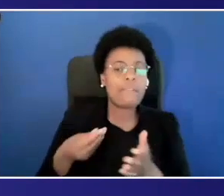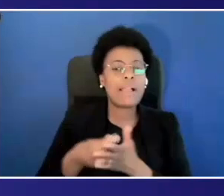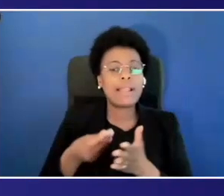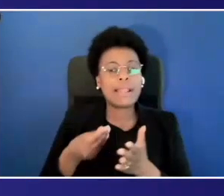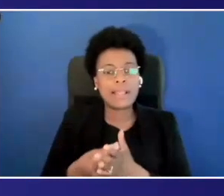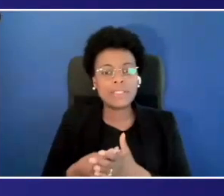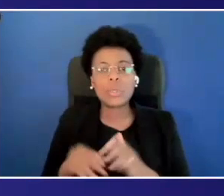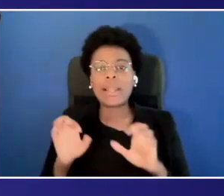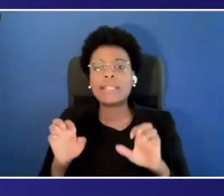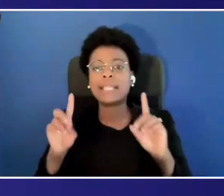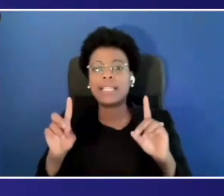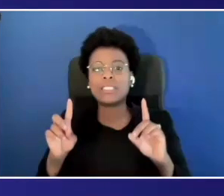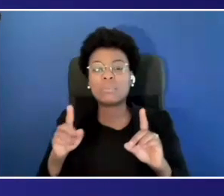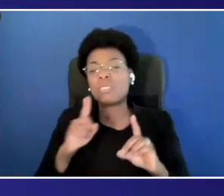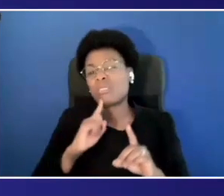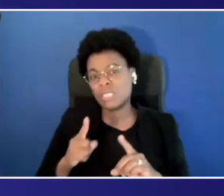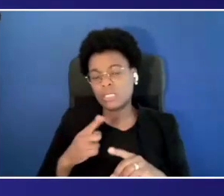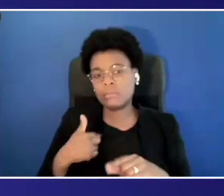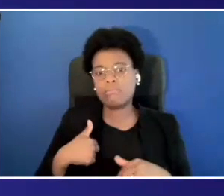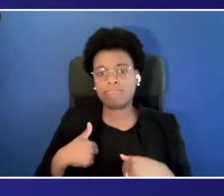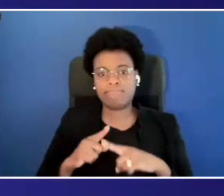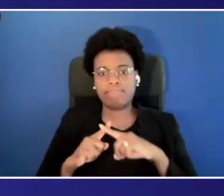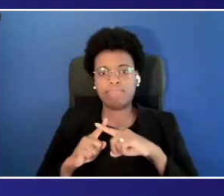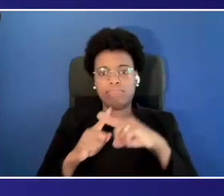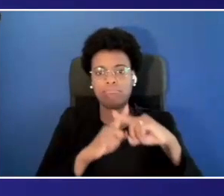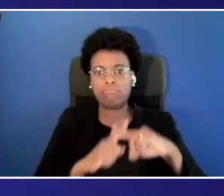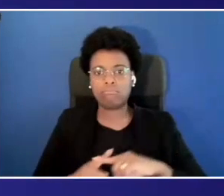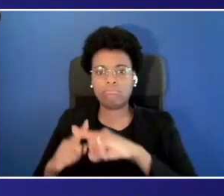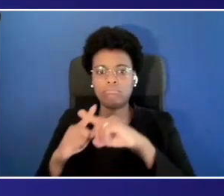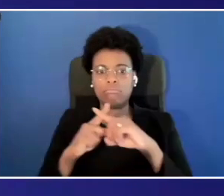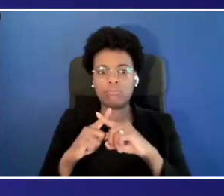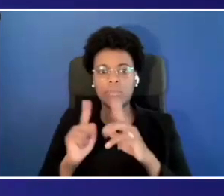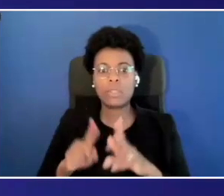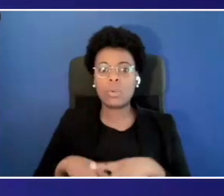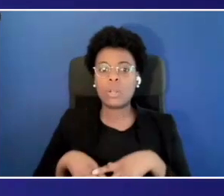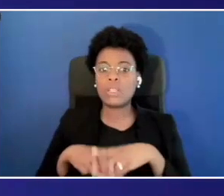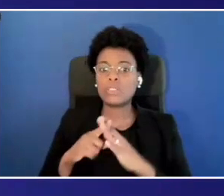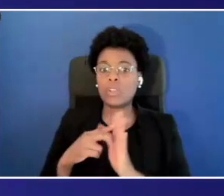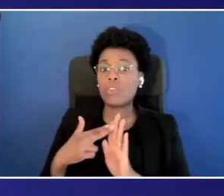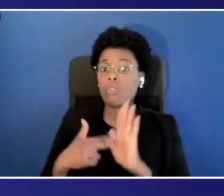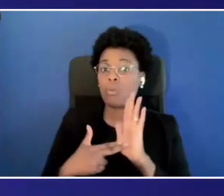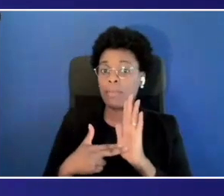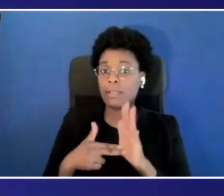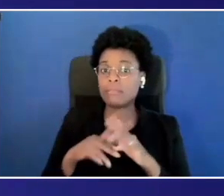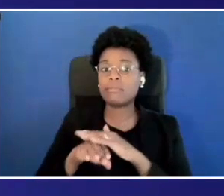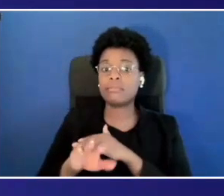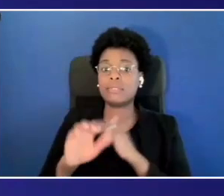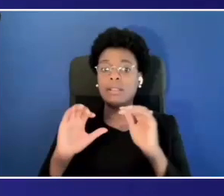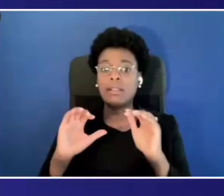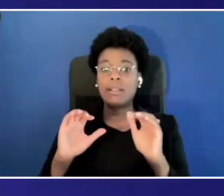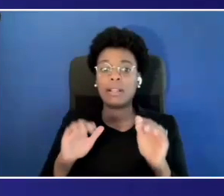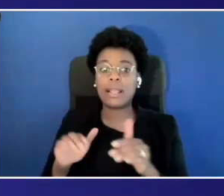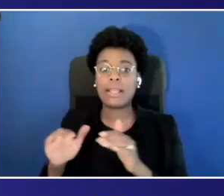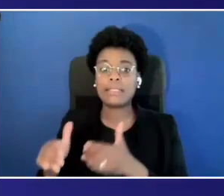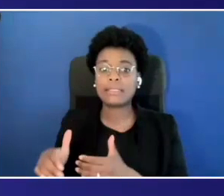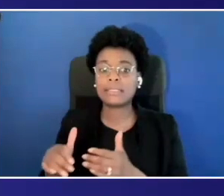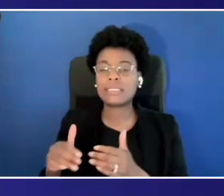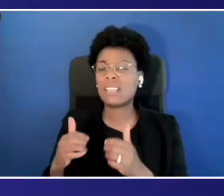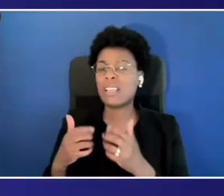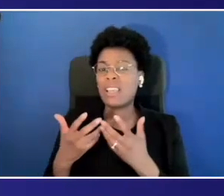I see it as I completed enrollment and began classes. Everything started to fall apart. My professors seem to have has or not easy to reach.